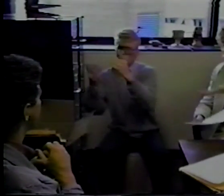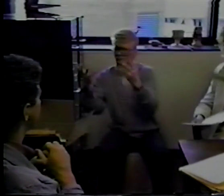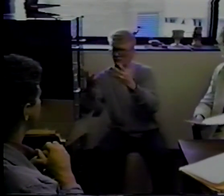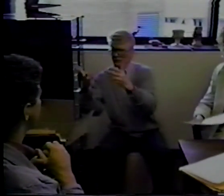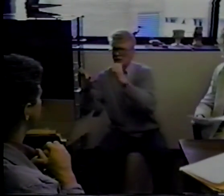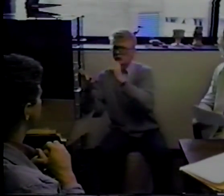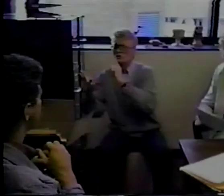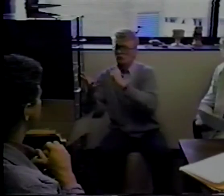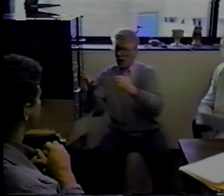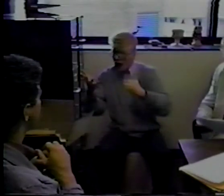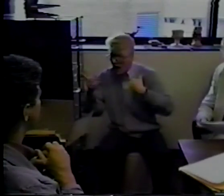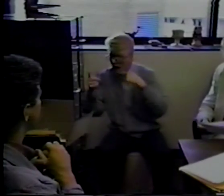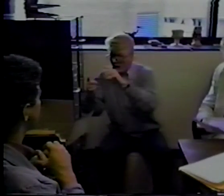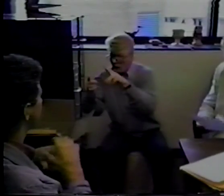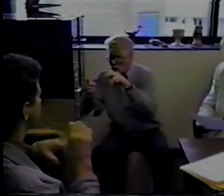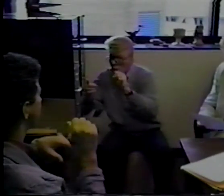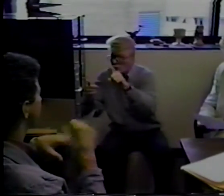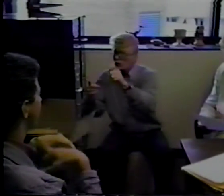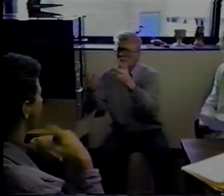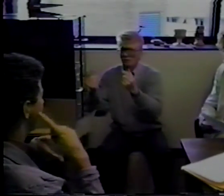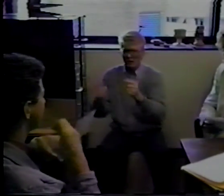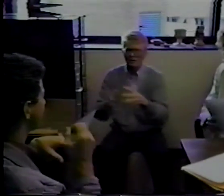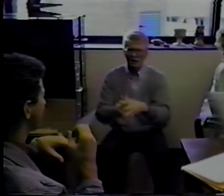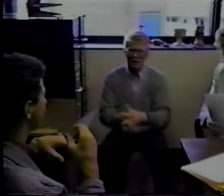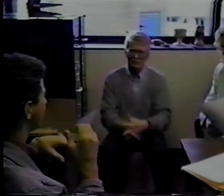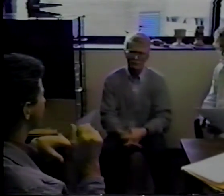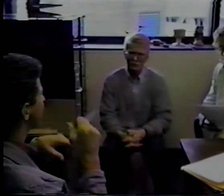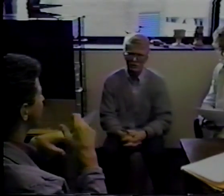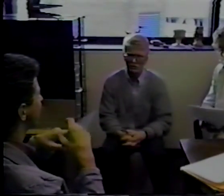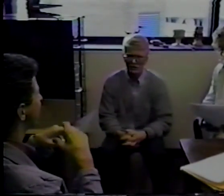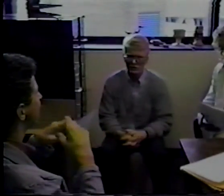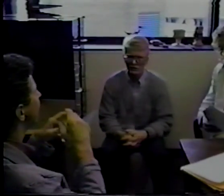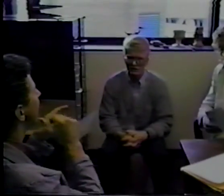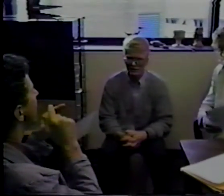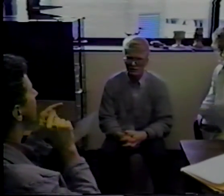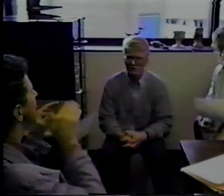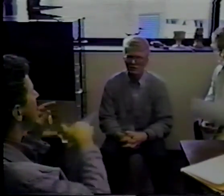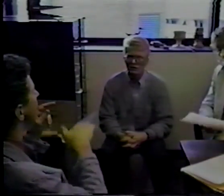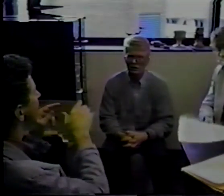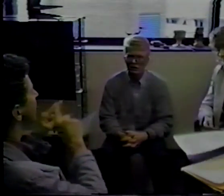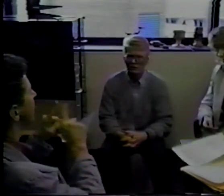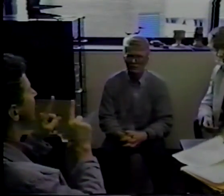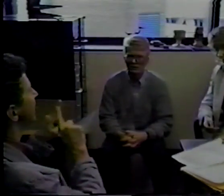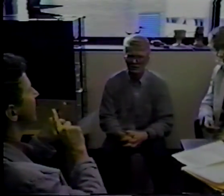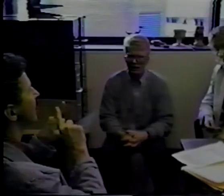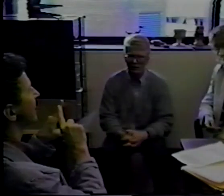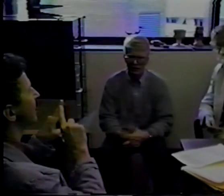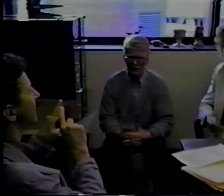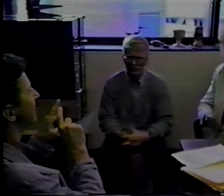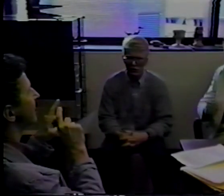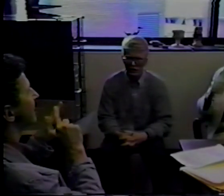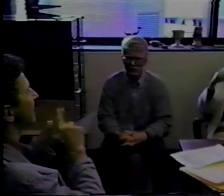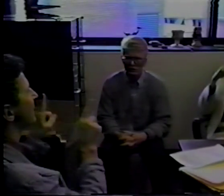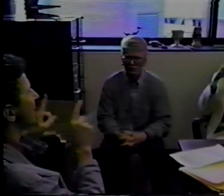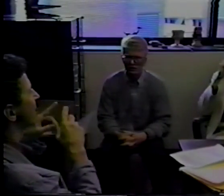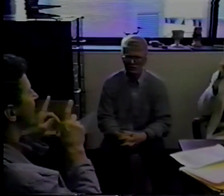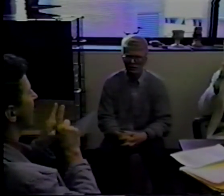if these exist or if there are others. Yeah I'm pretty sure they do exist um (knocking) if not by the intonation but